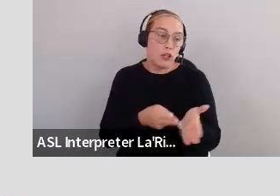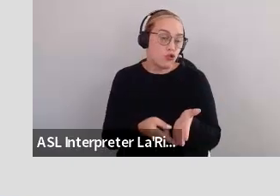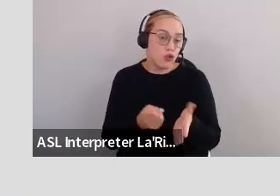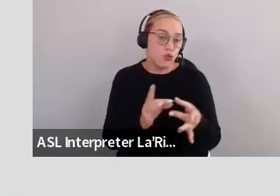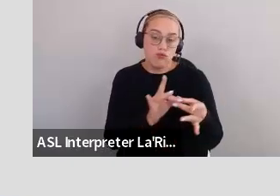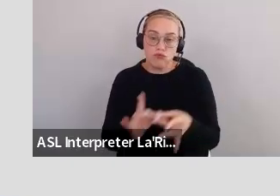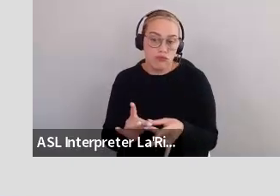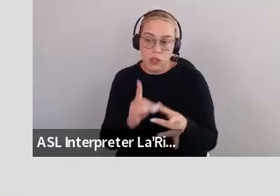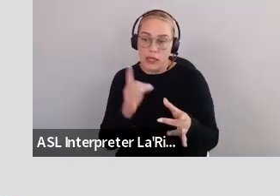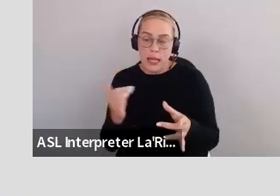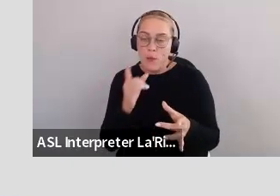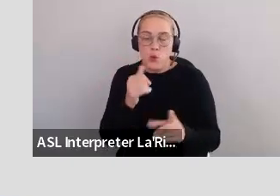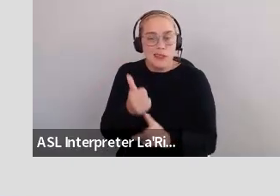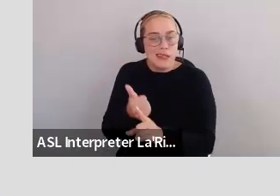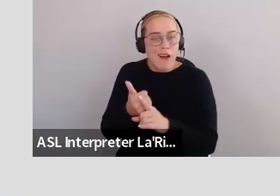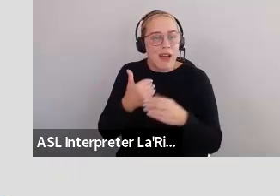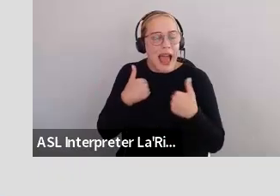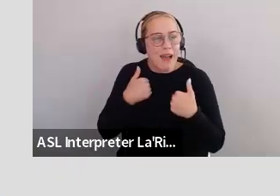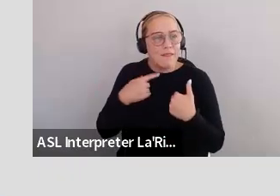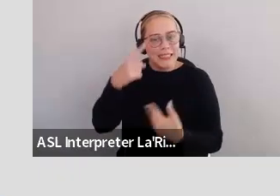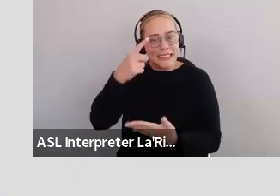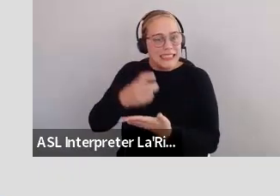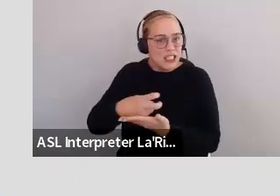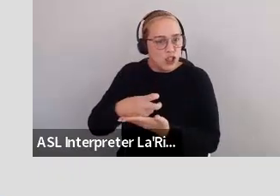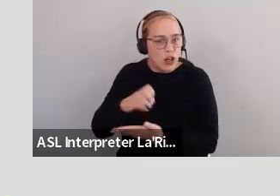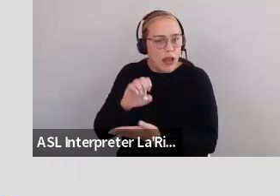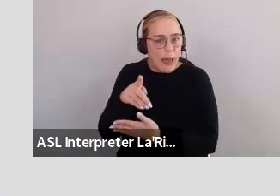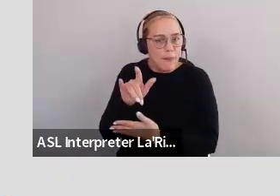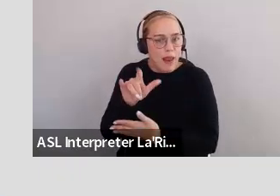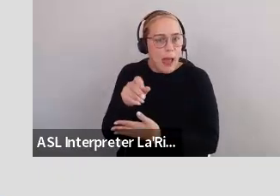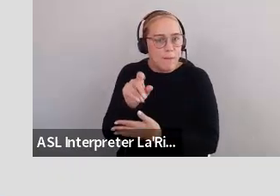you are now in remission, then you are still qualified with a person with a